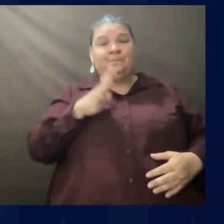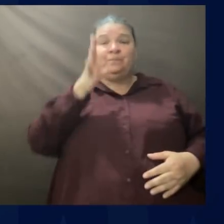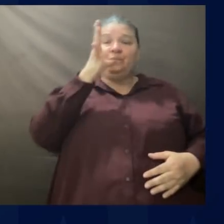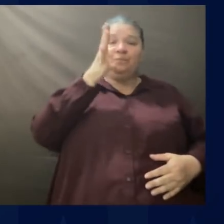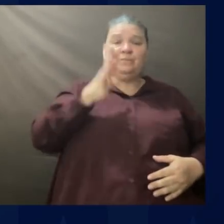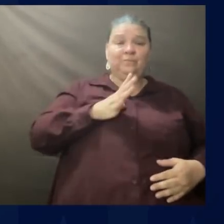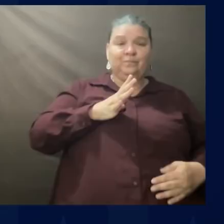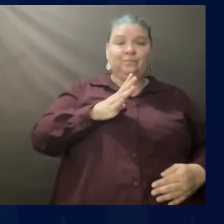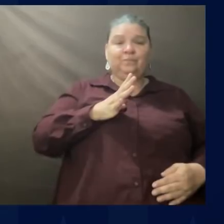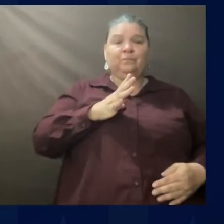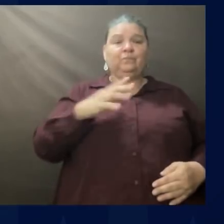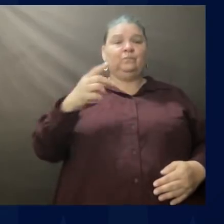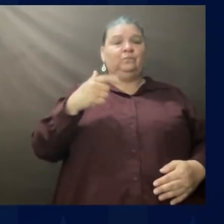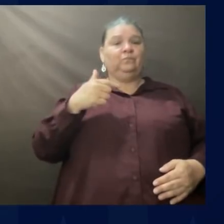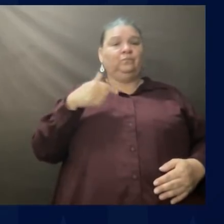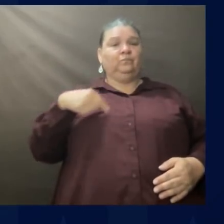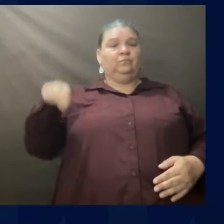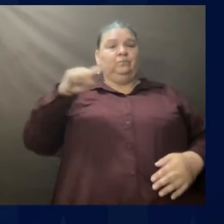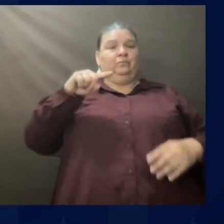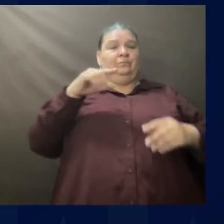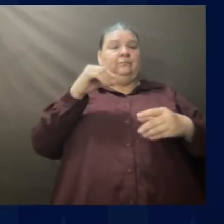has been a staunch and steadfast champion